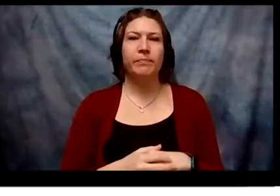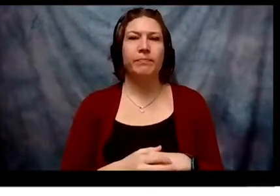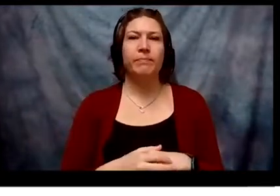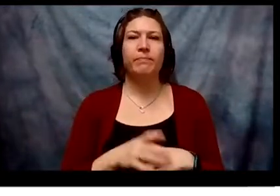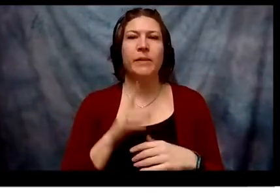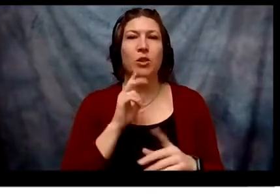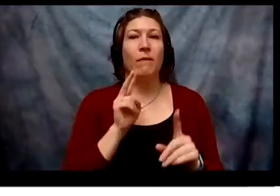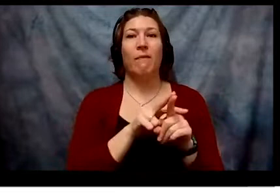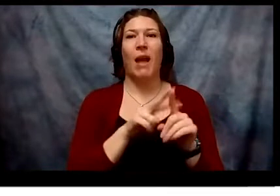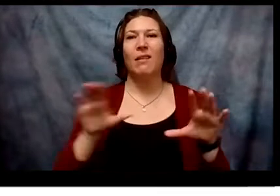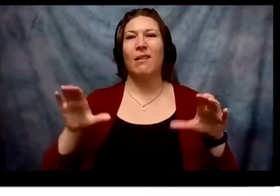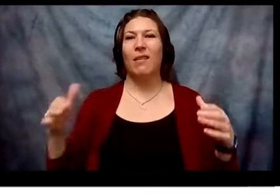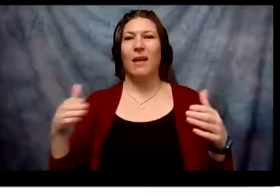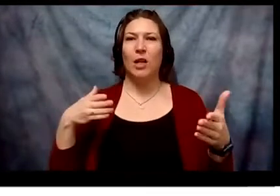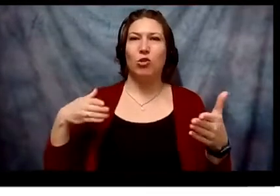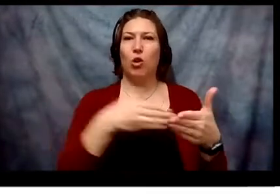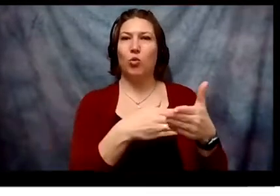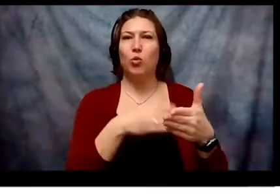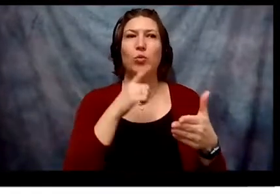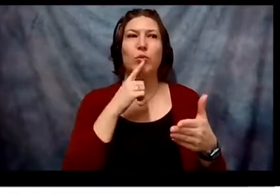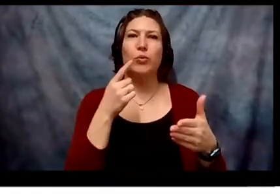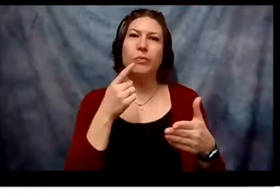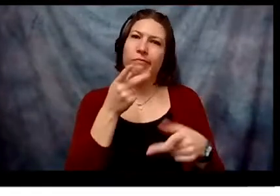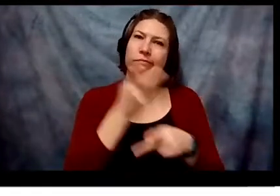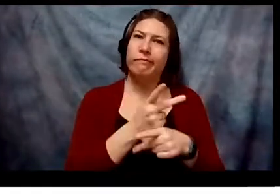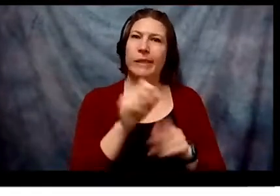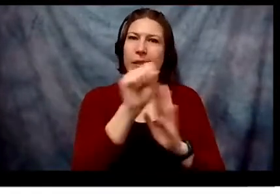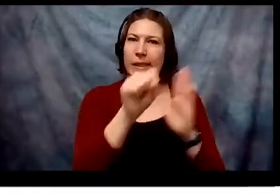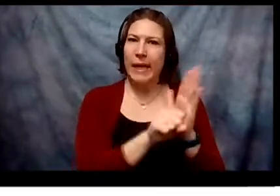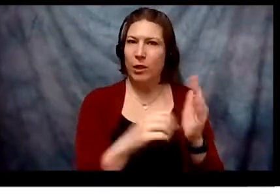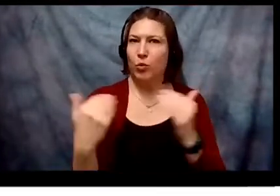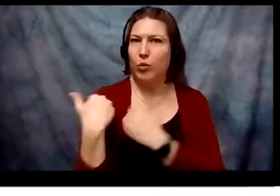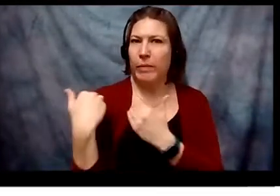class action lawsuit to hold the states responsible for cruel